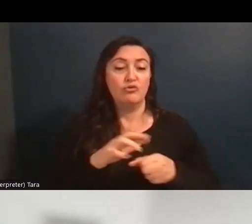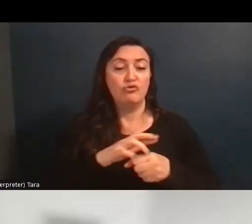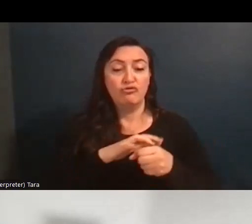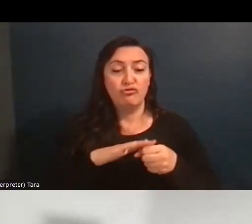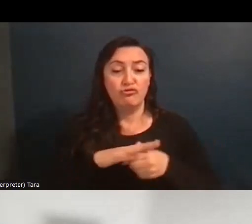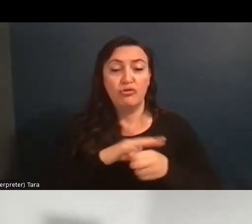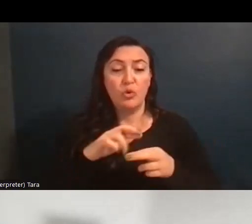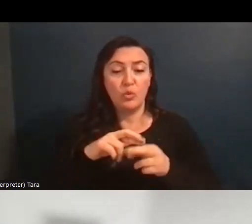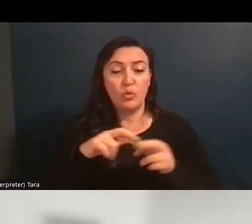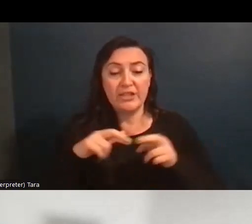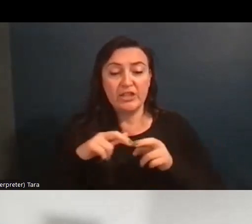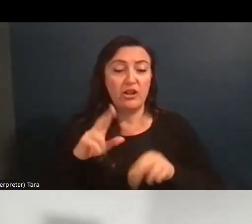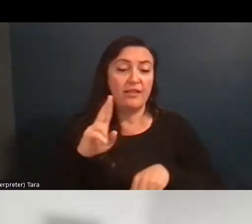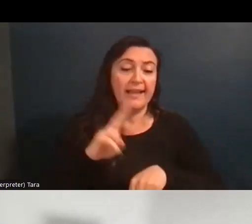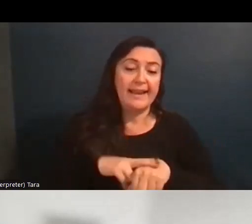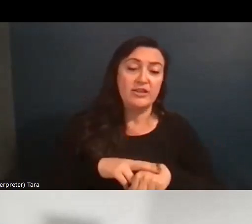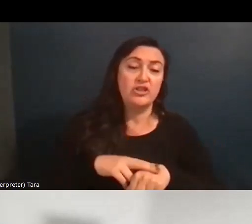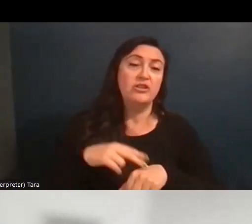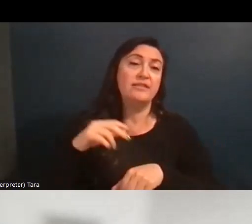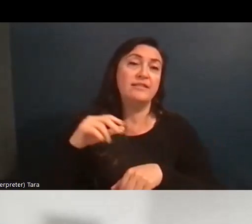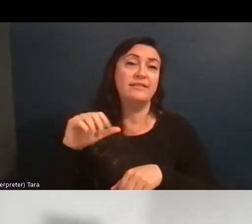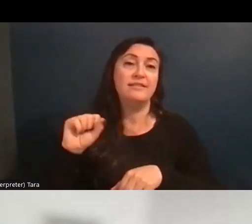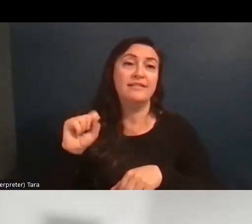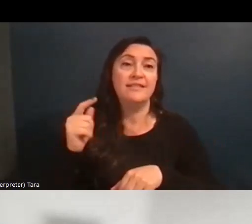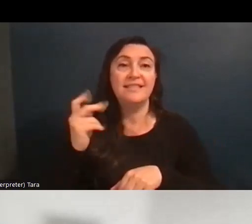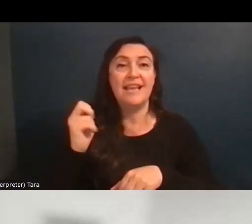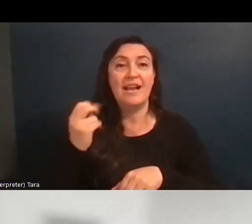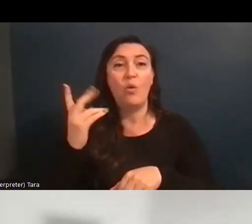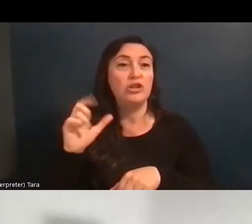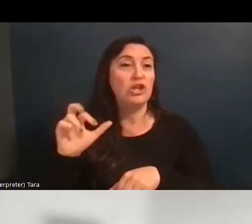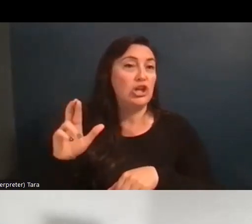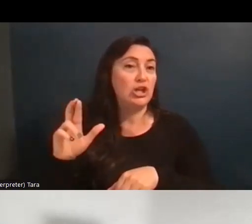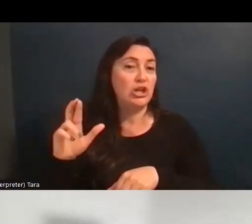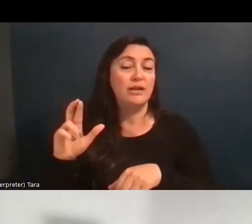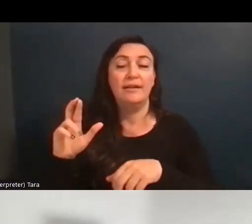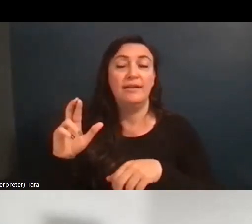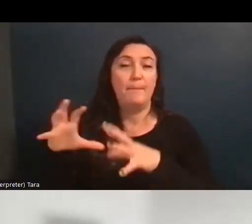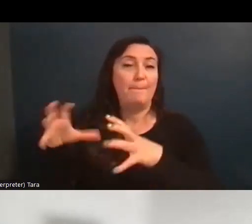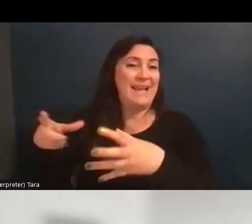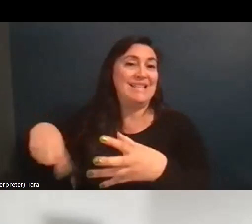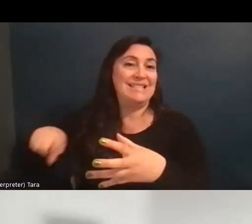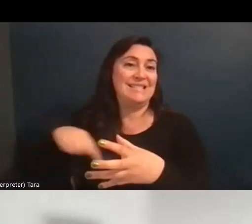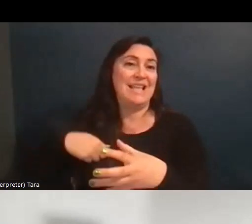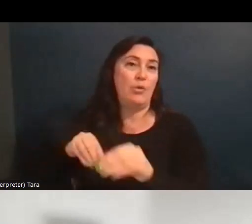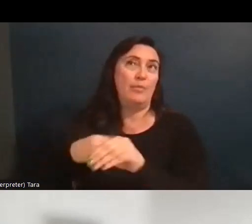stakeholder base that I'm inevitably going to be zooming with or the weather is terrible in East Idaho.